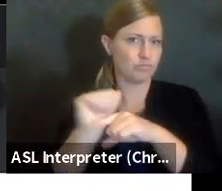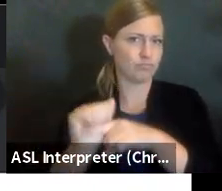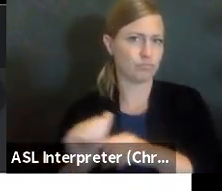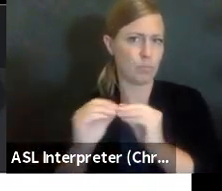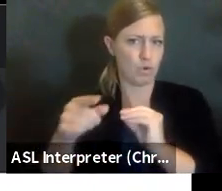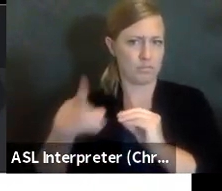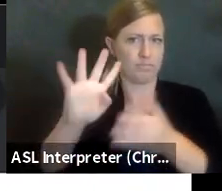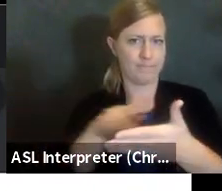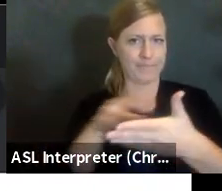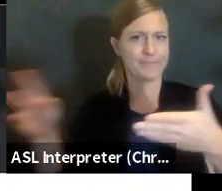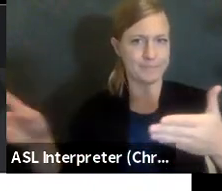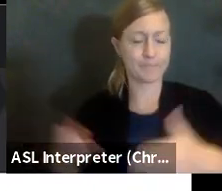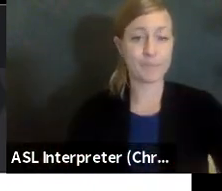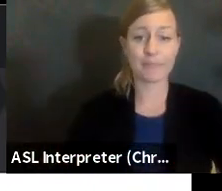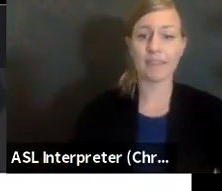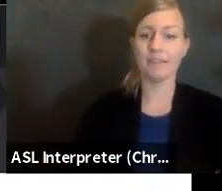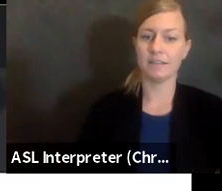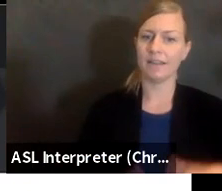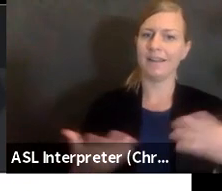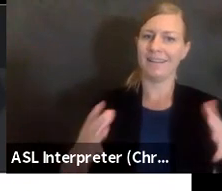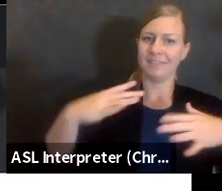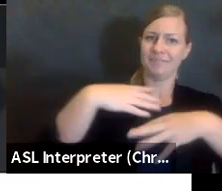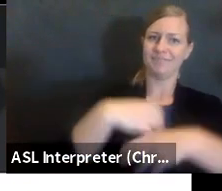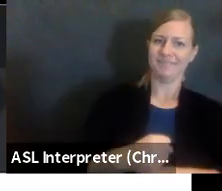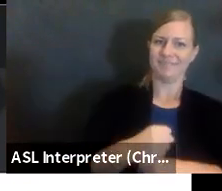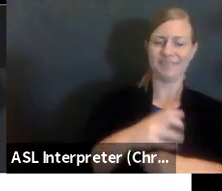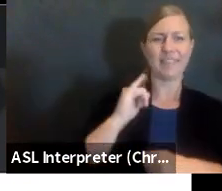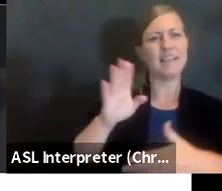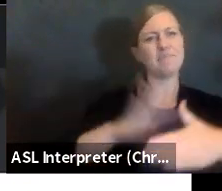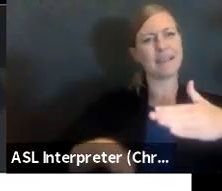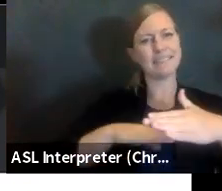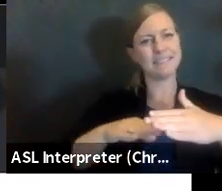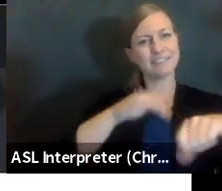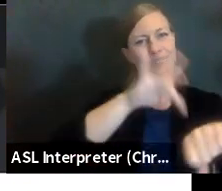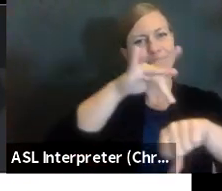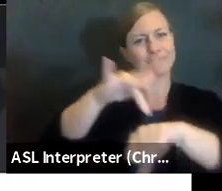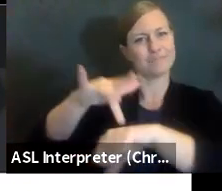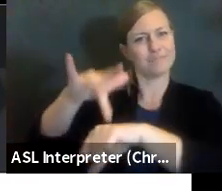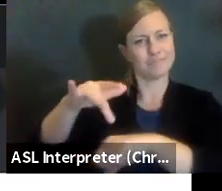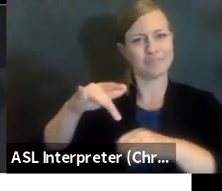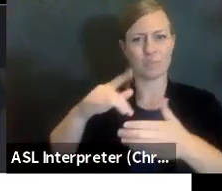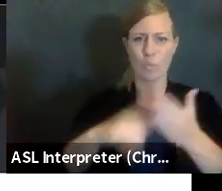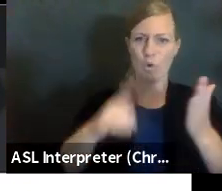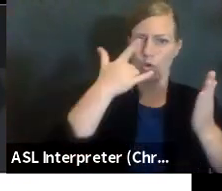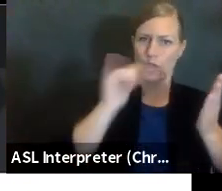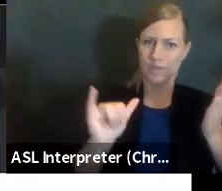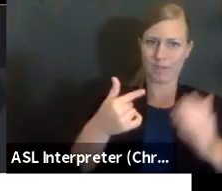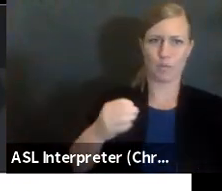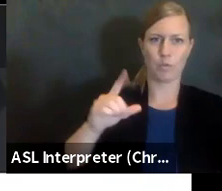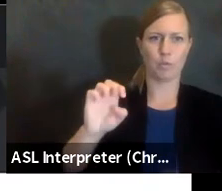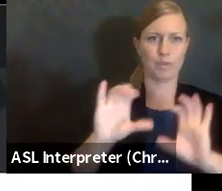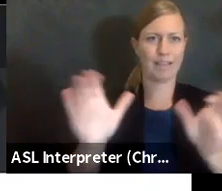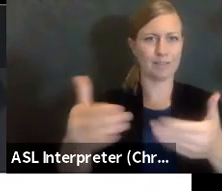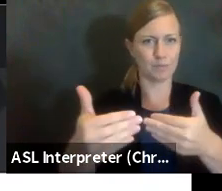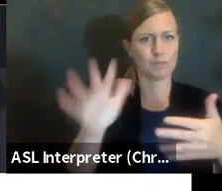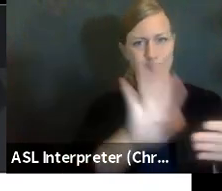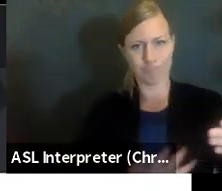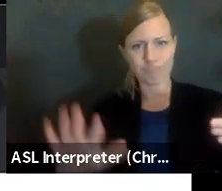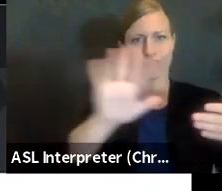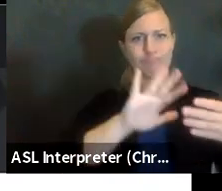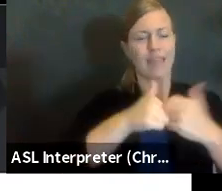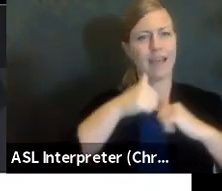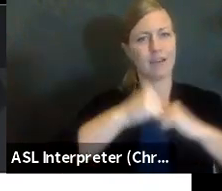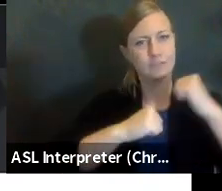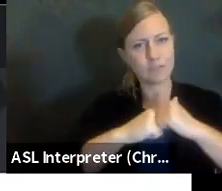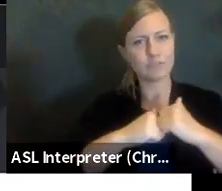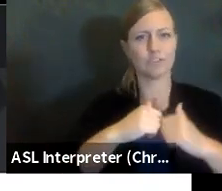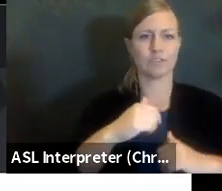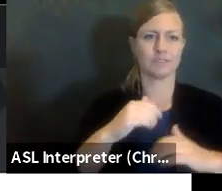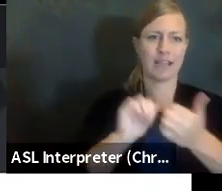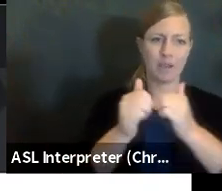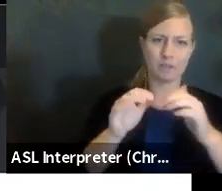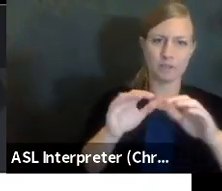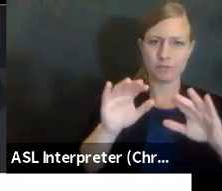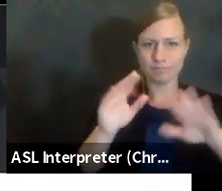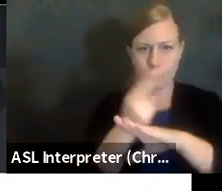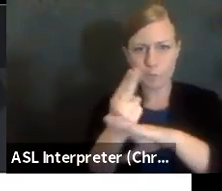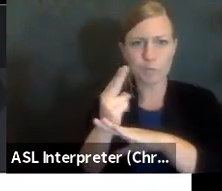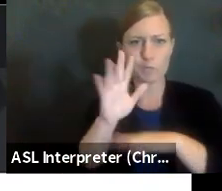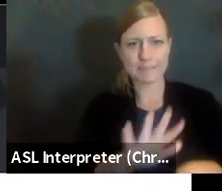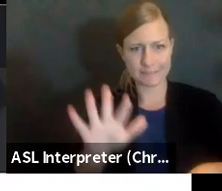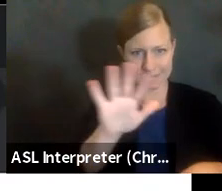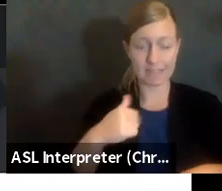ESD 112 - Katherine Livick: So that's your basic tour of how Google Classroom looks and how Google Classroom is navigated. I've kind of shown you where the menus are,